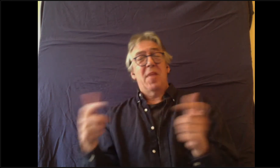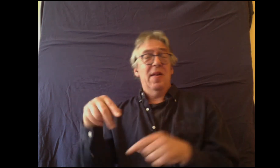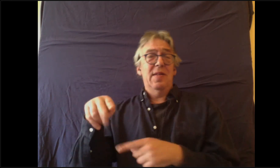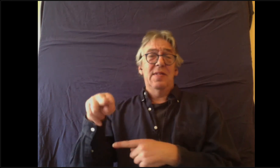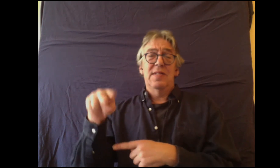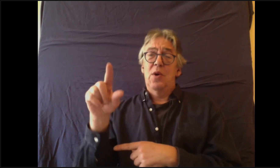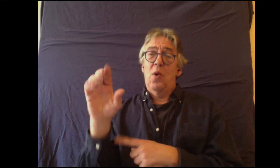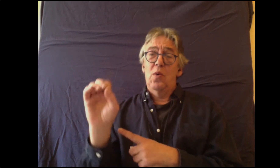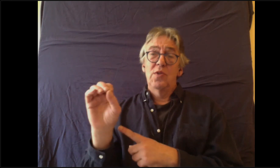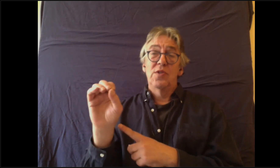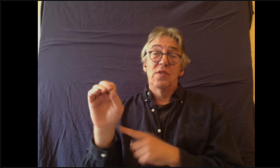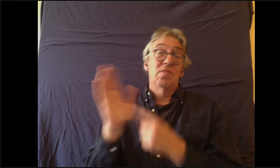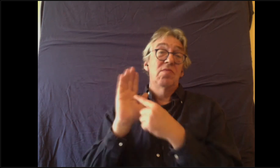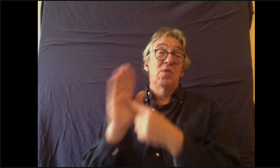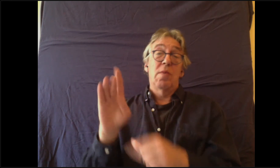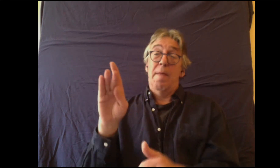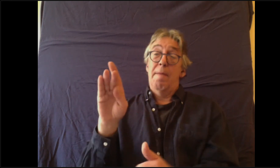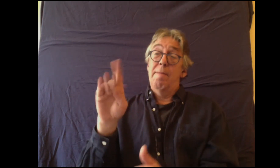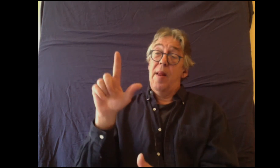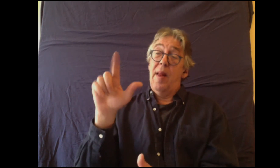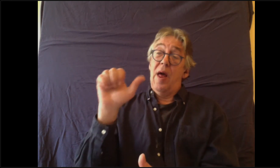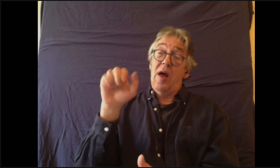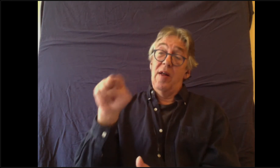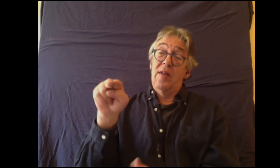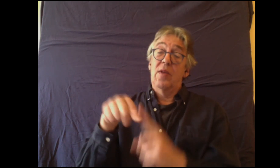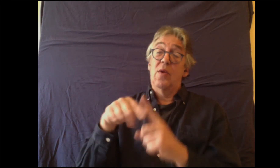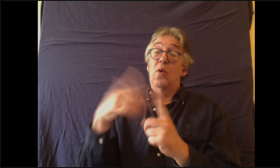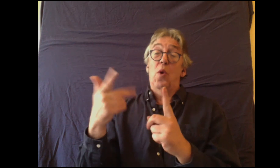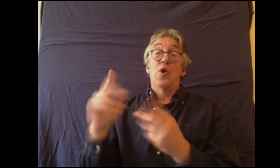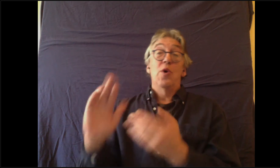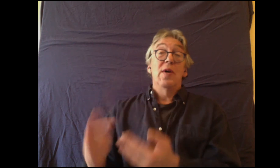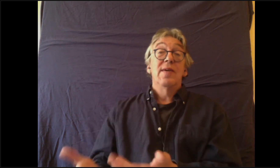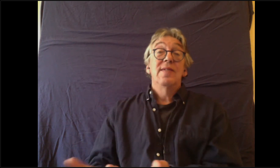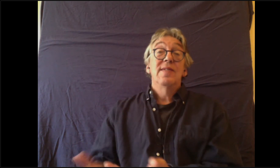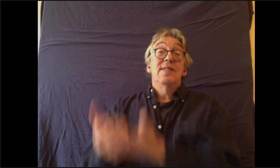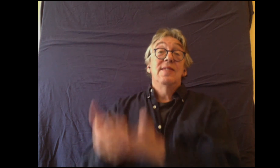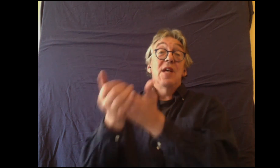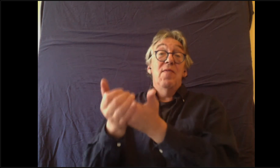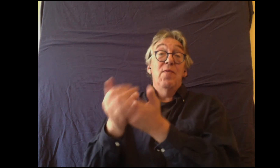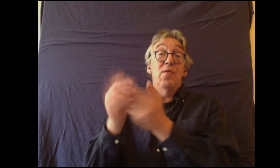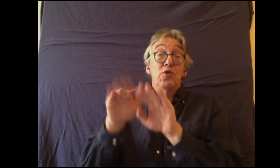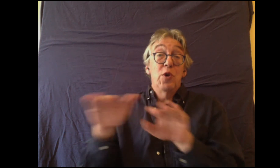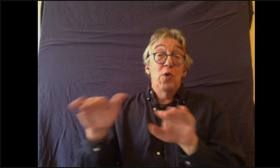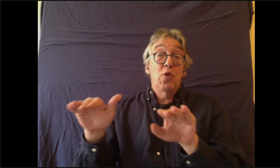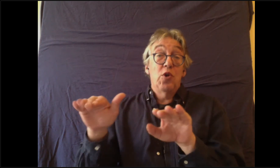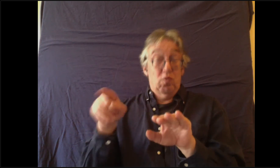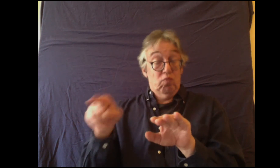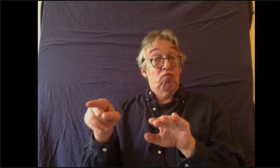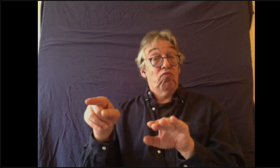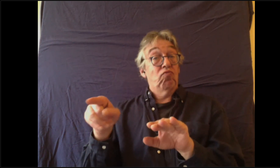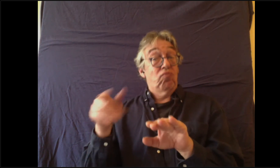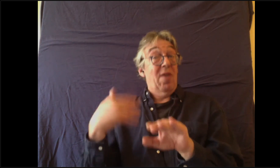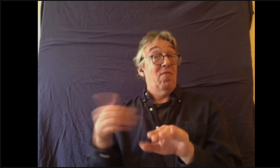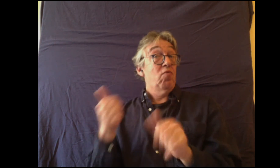they have some good track records when it comes to educational efforts for young girls and stuff like that.